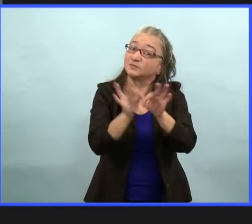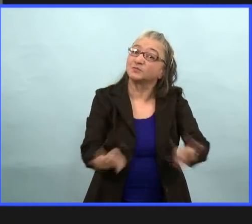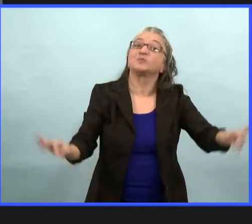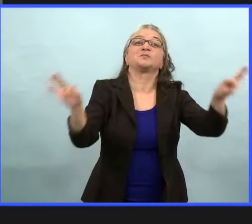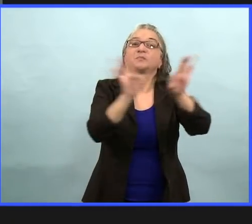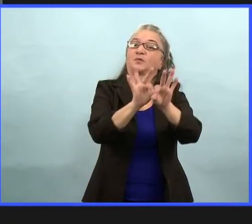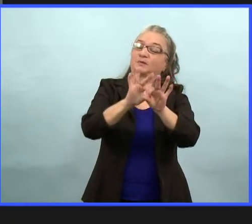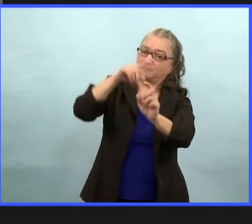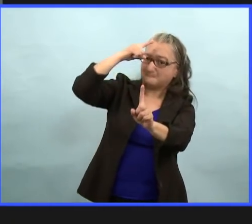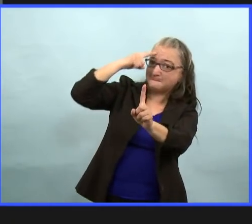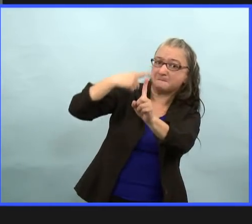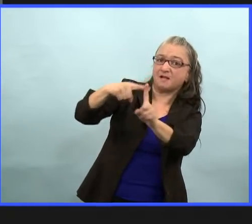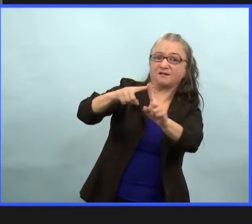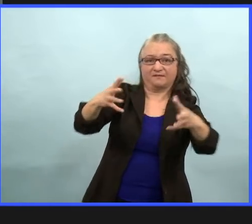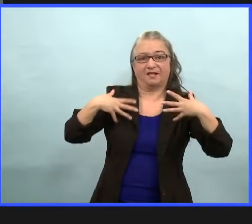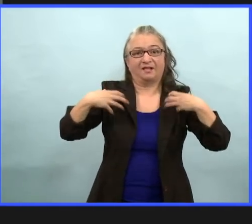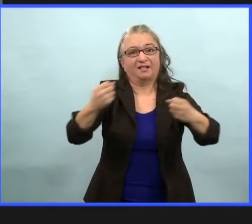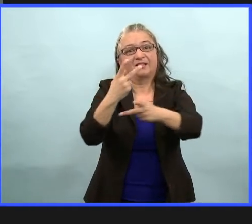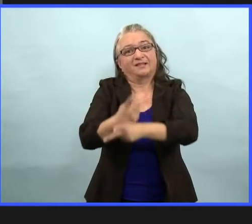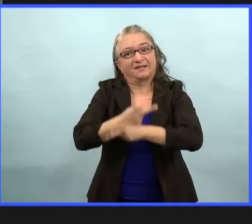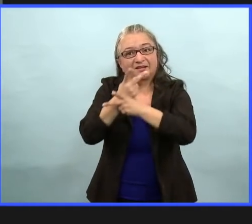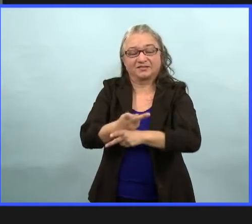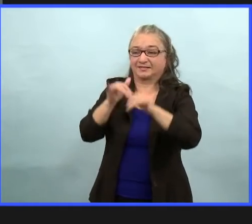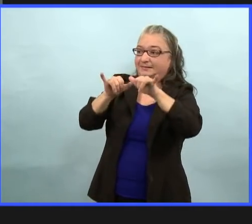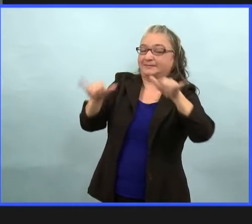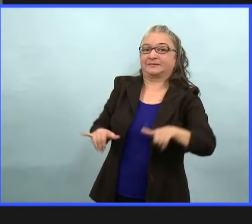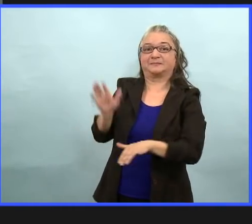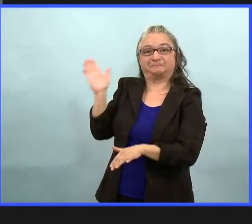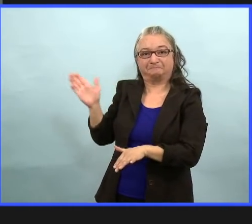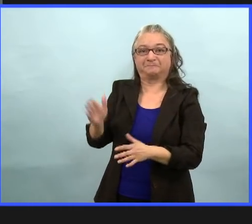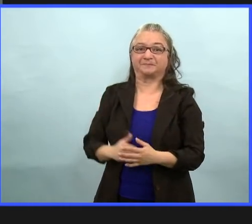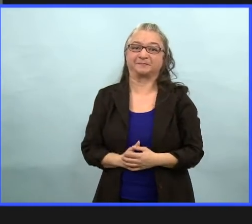before i hand over to dr mateer i just wanted to say that this week is resident